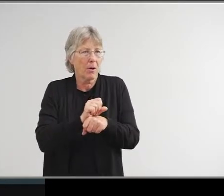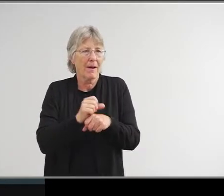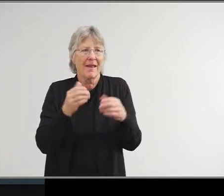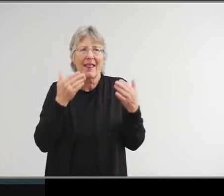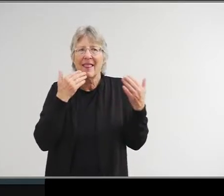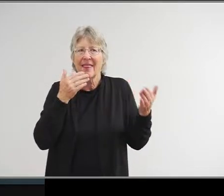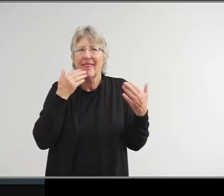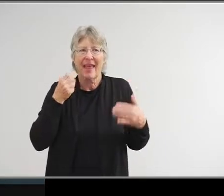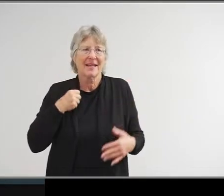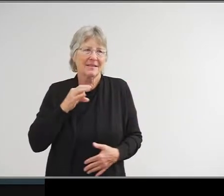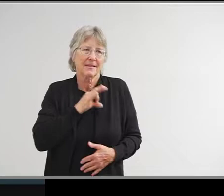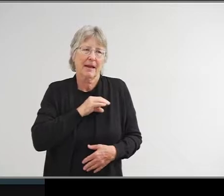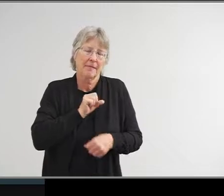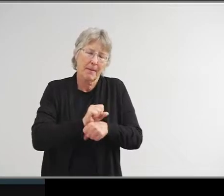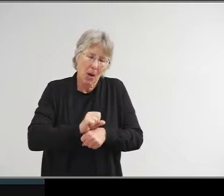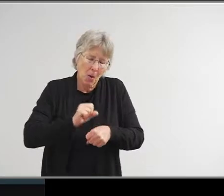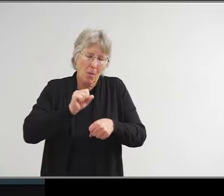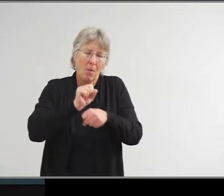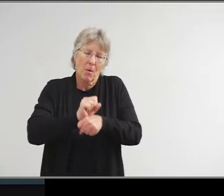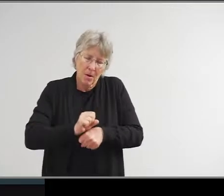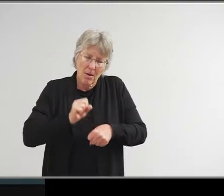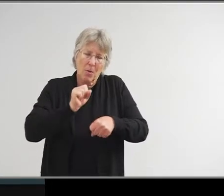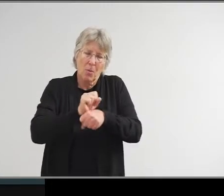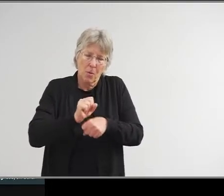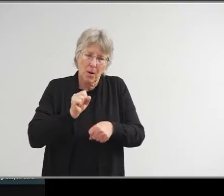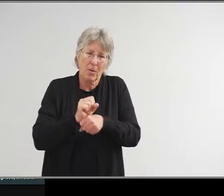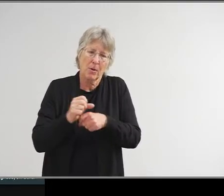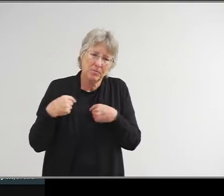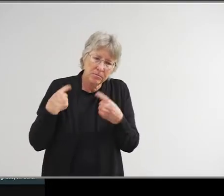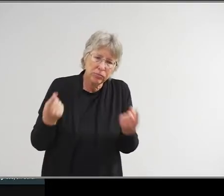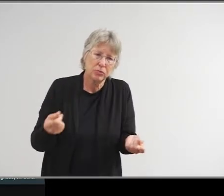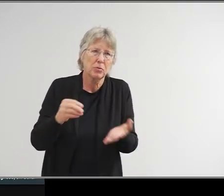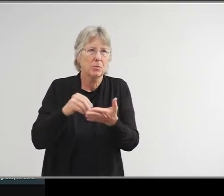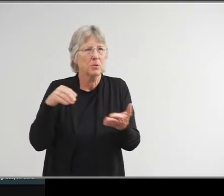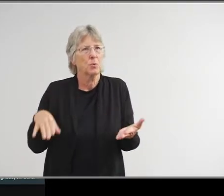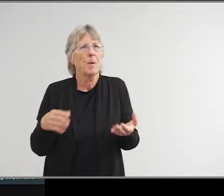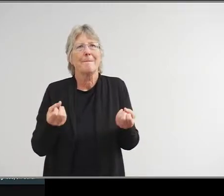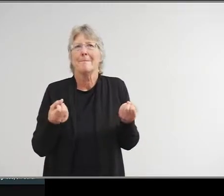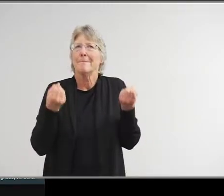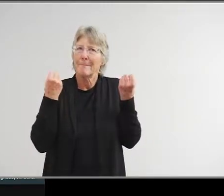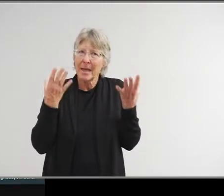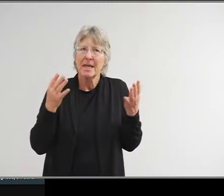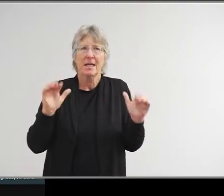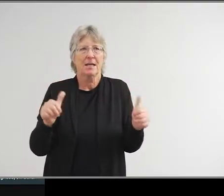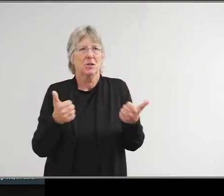that has been working tirelessly with students, there have been many challenges and the health and safety